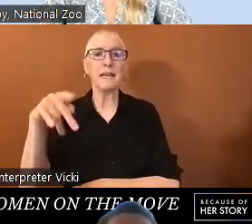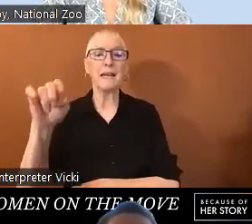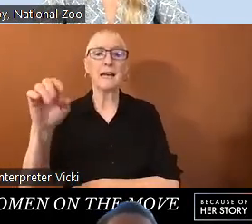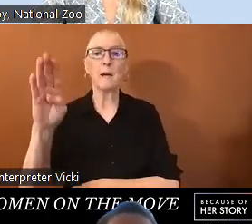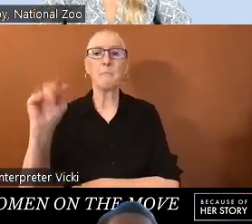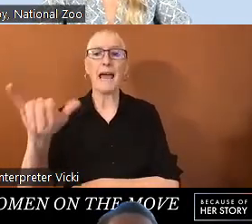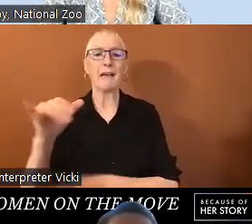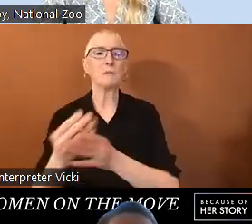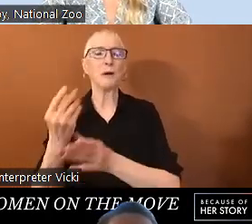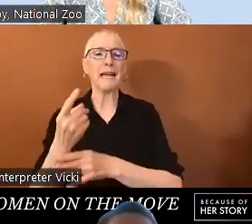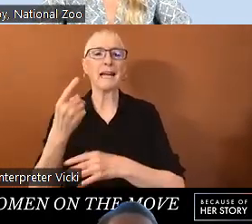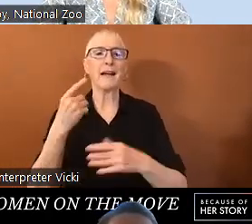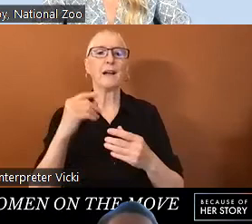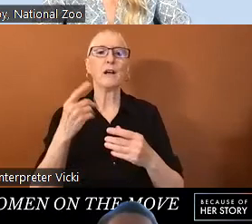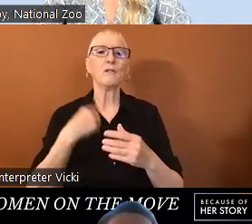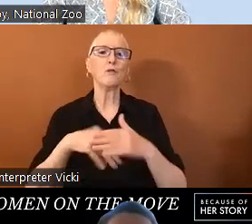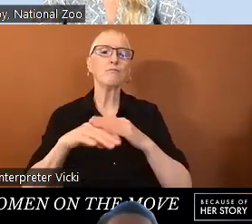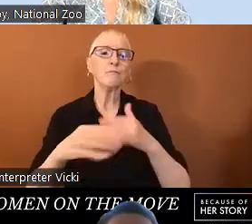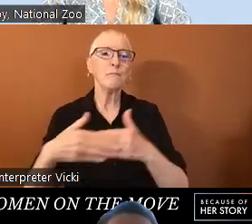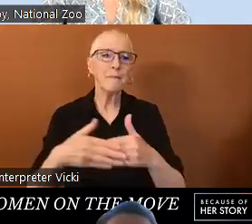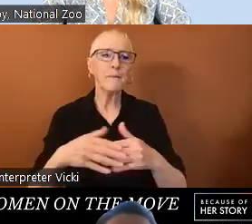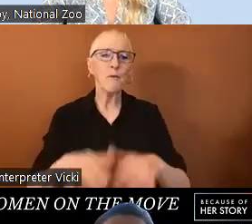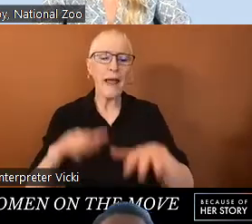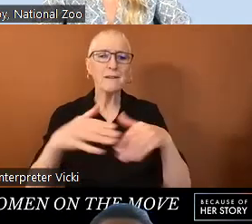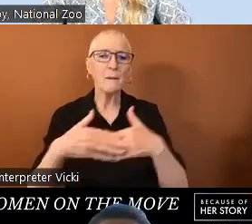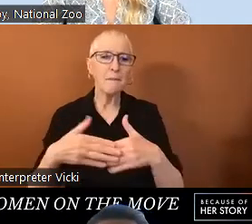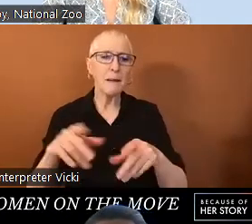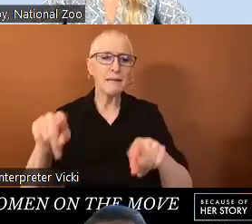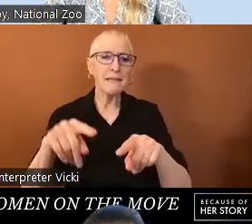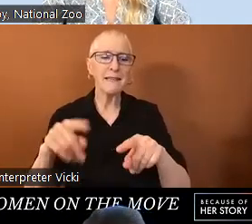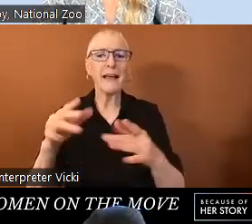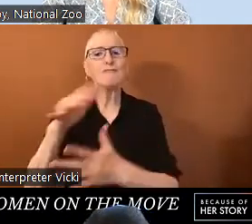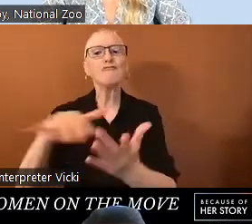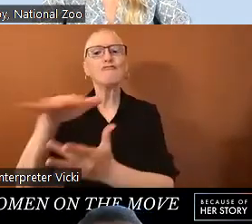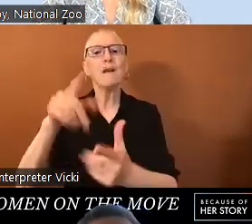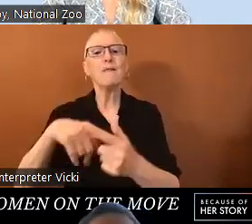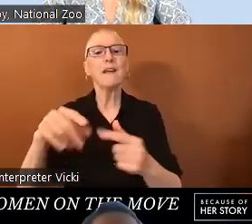spawn and raise their young and hang out and then they'll go back again to Florida in the wintertime.